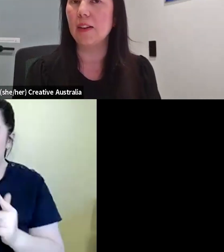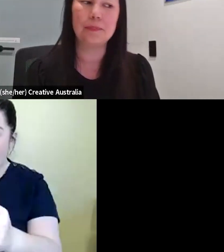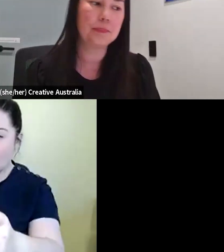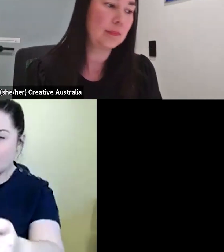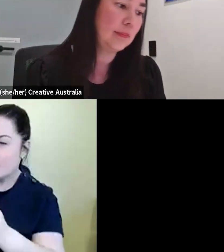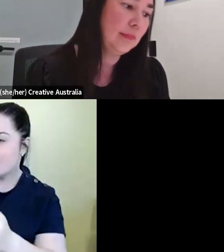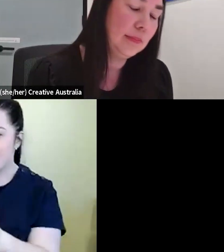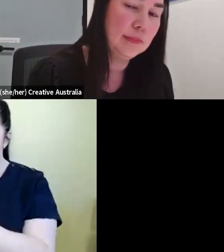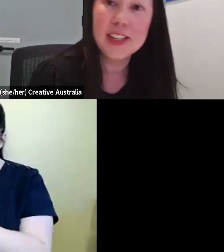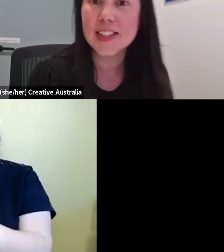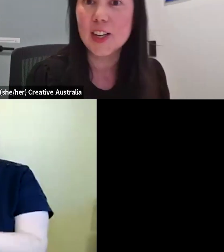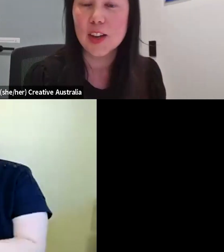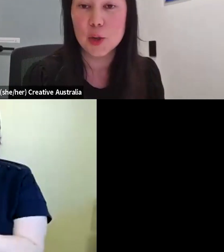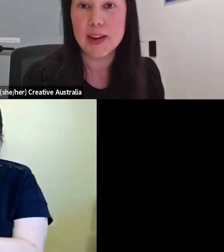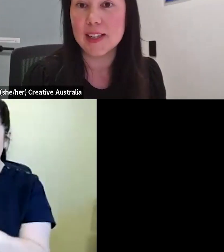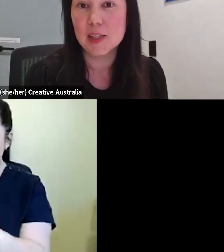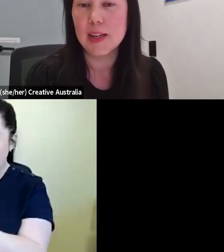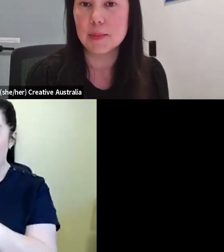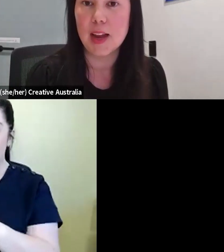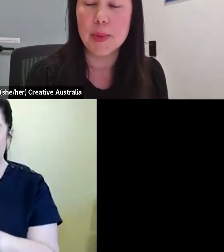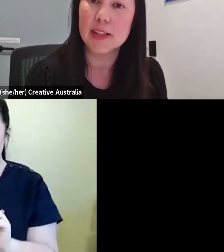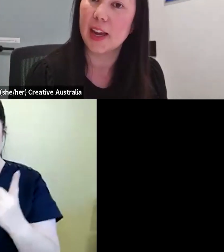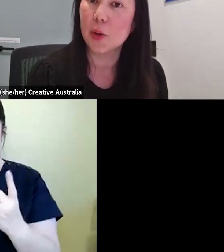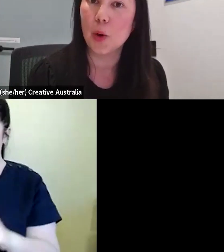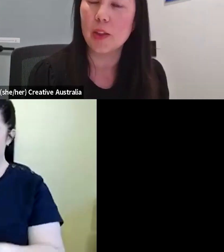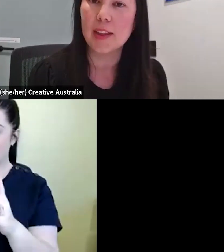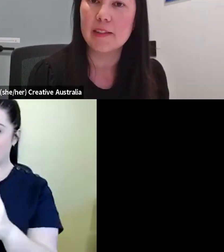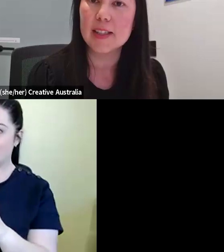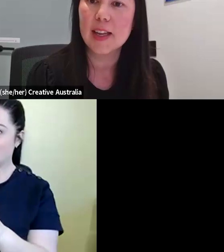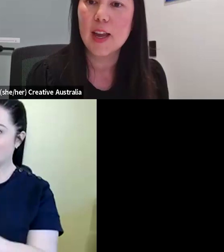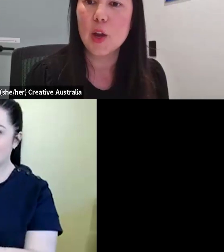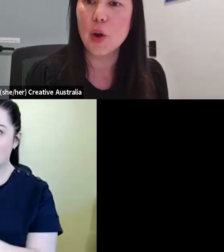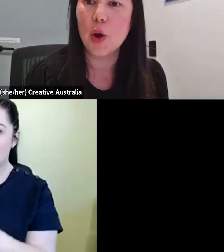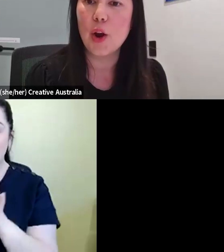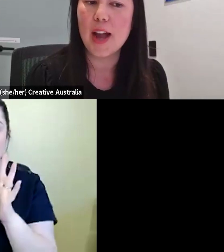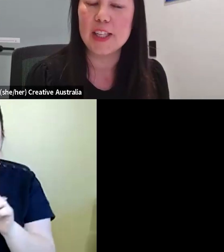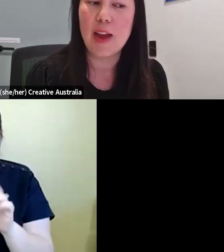in Indonesia, you may need to spend some time there to get the work there. There is no idea of